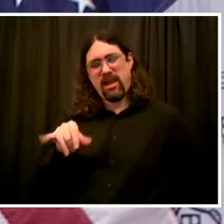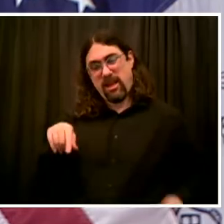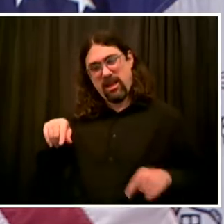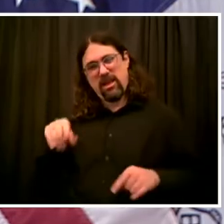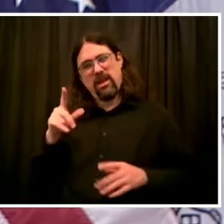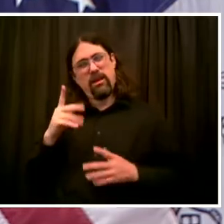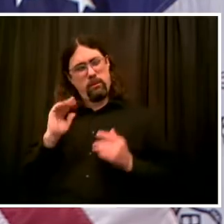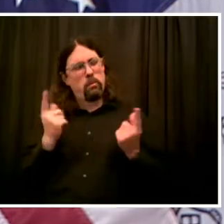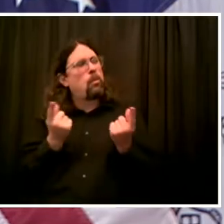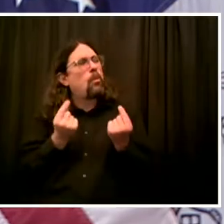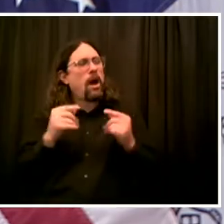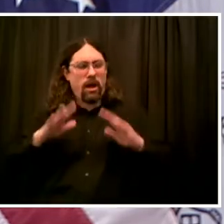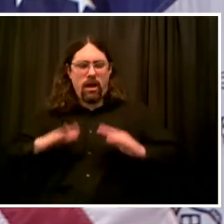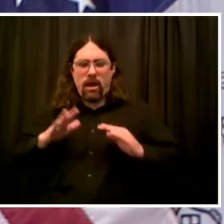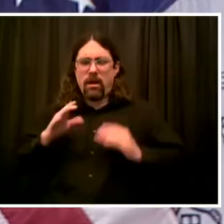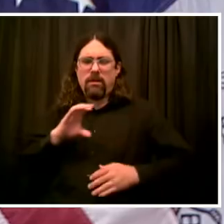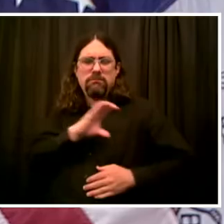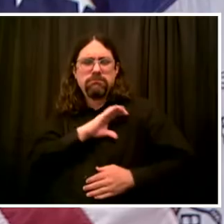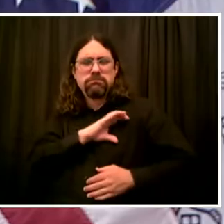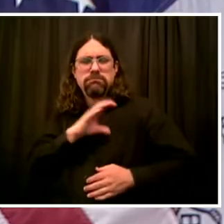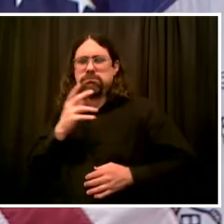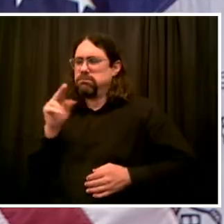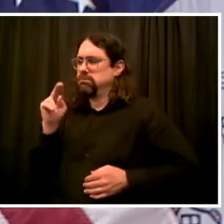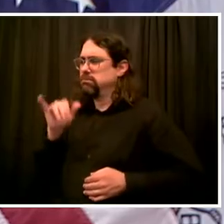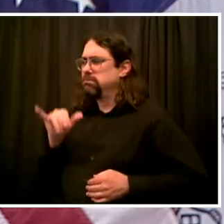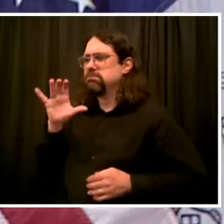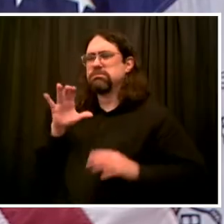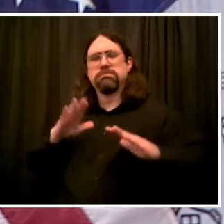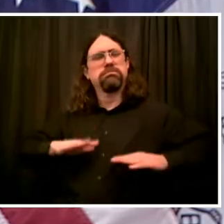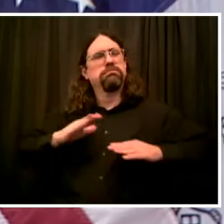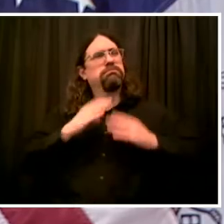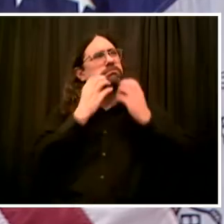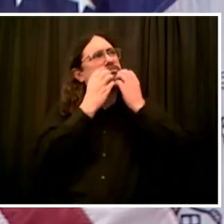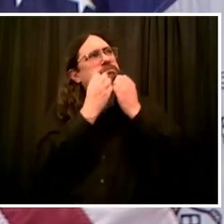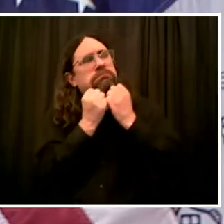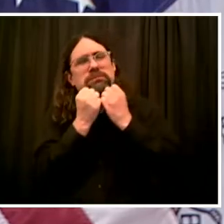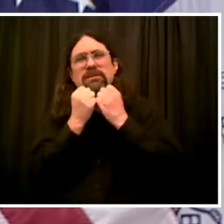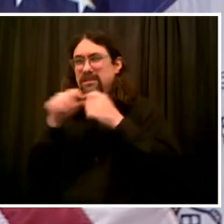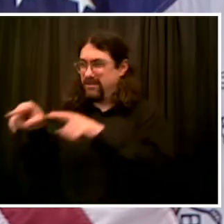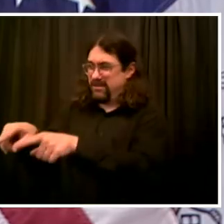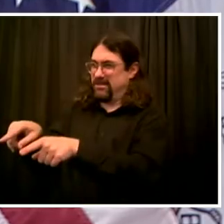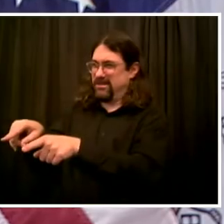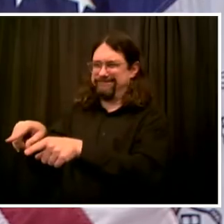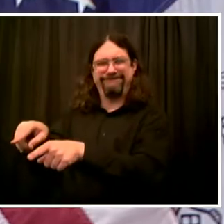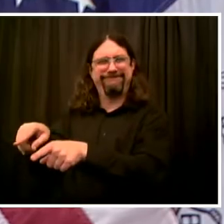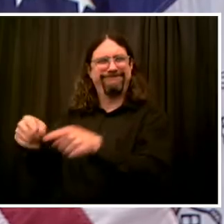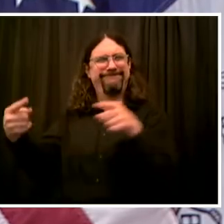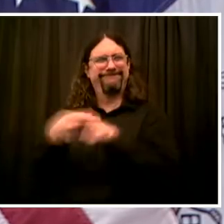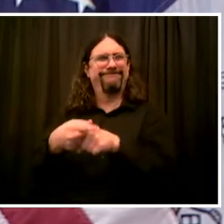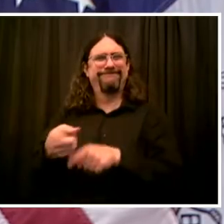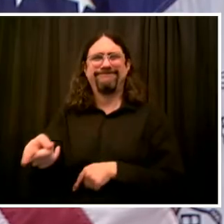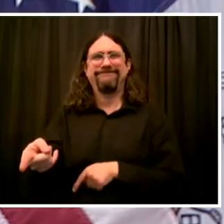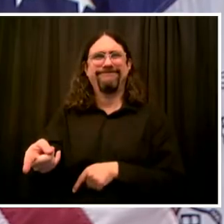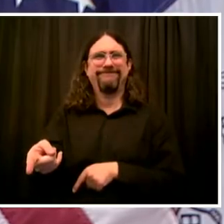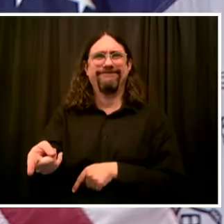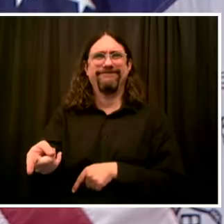AND I, WE TALKED ABOUT IT LAST NIGHT. IT'S PAINFUL FOR VEEROYNE INVOLVED. NO NEW YORKERS WANT TO SEE